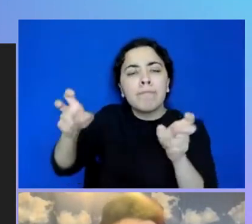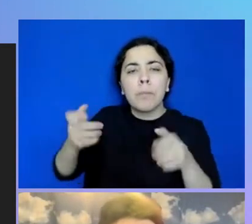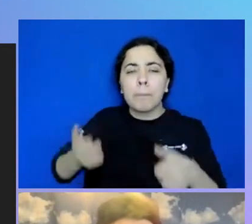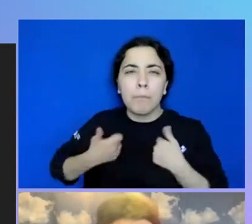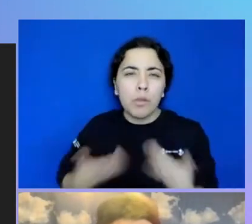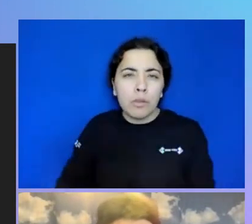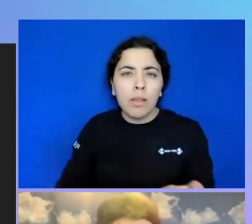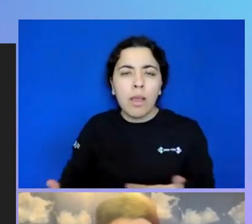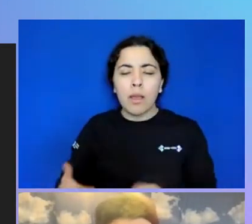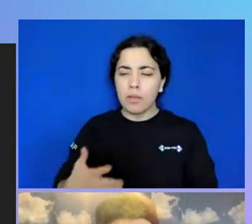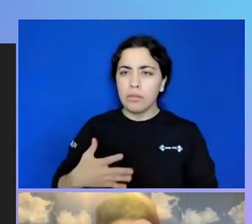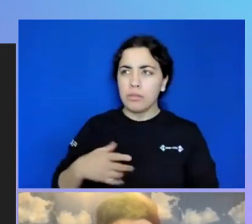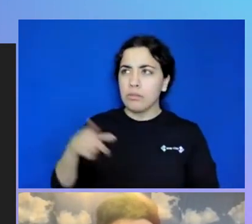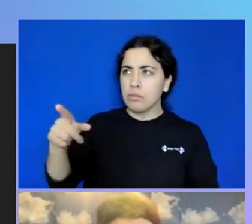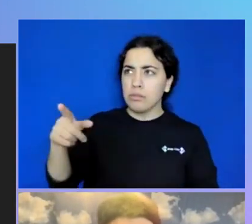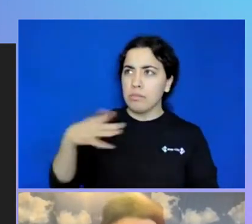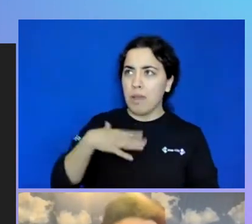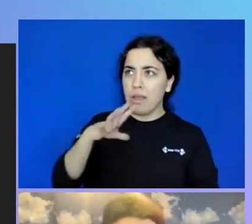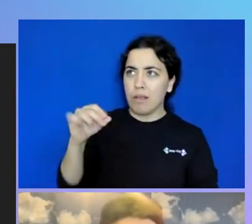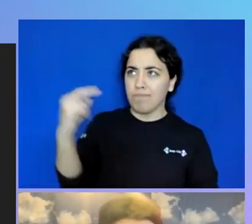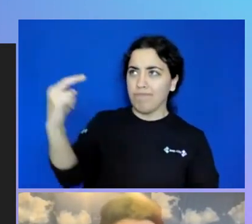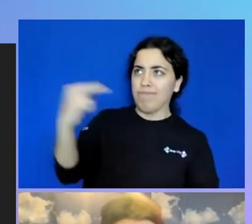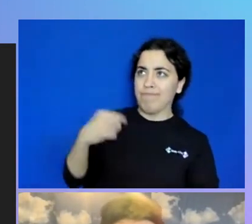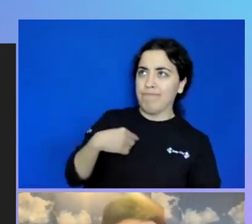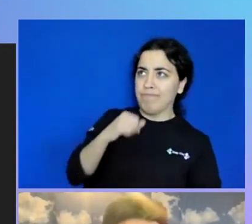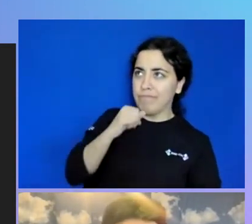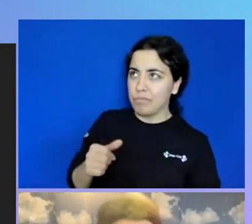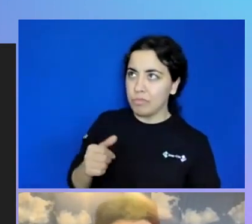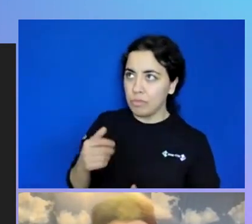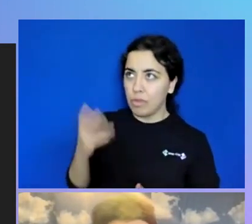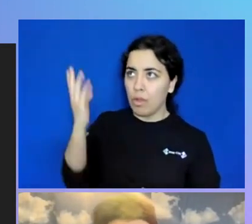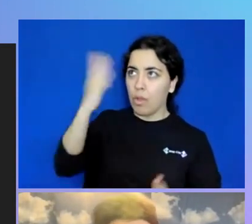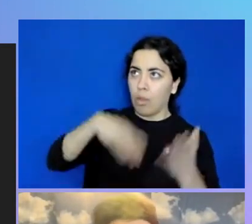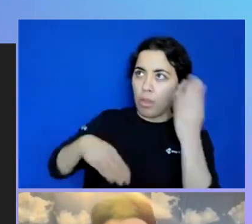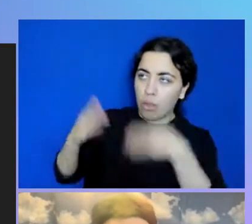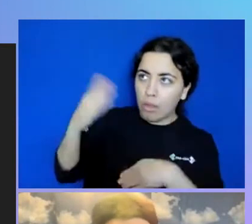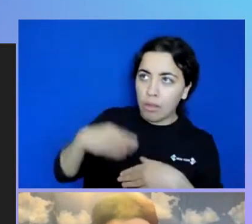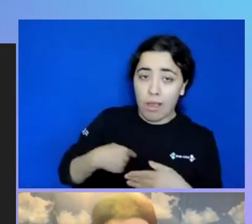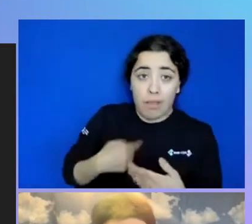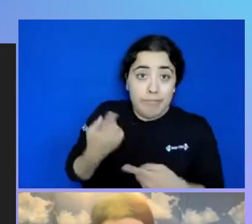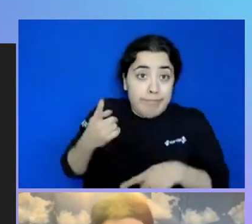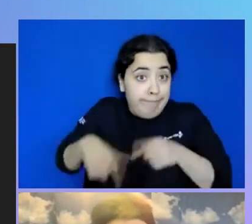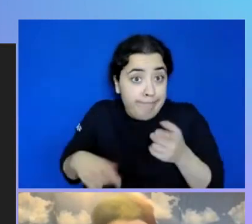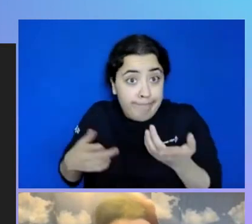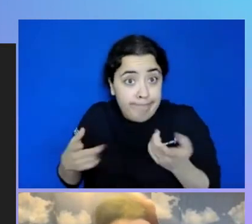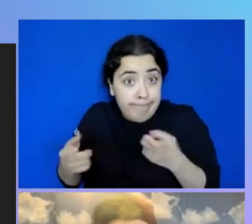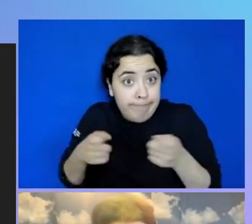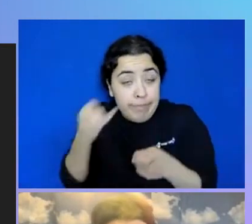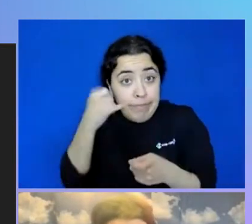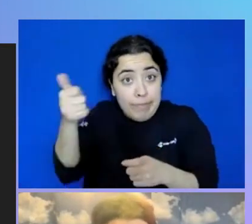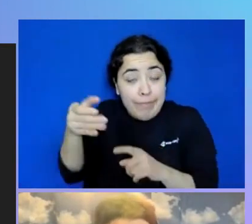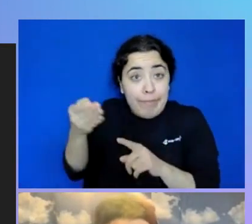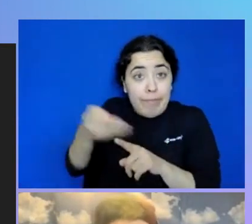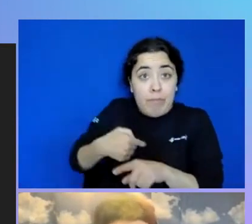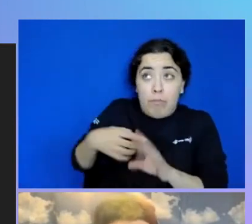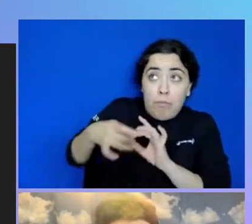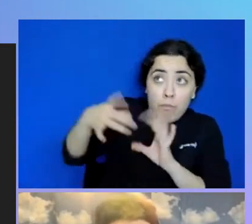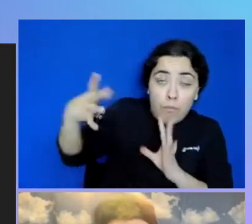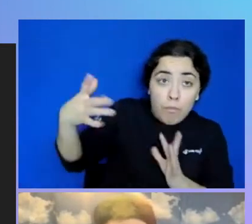your company and you have no control over whether you're laid off or whether your position is